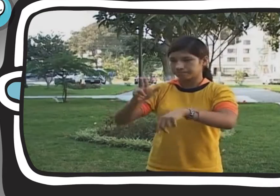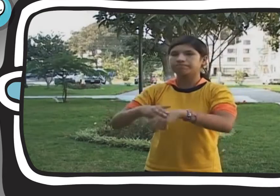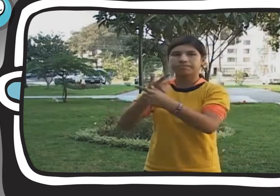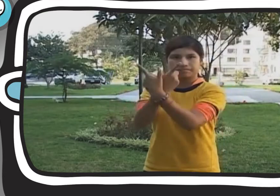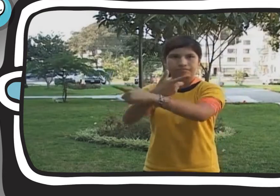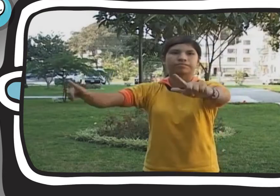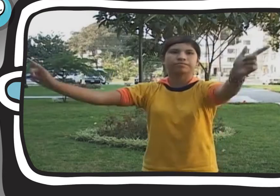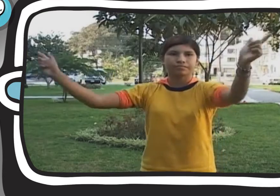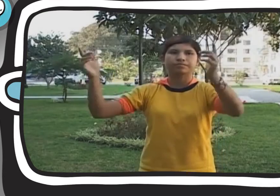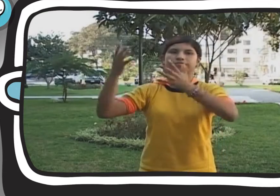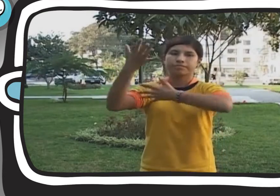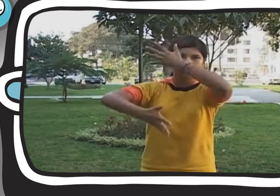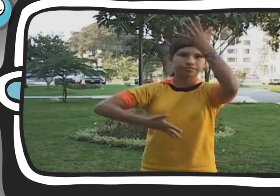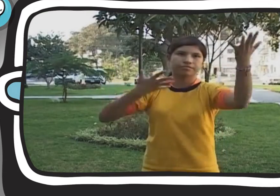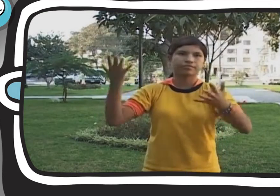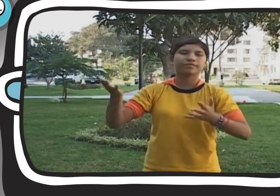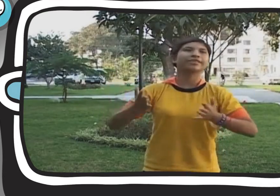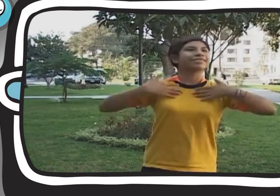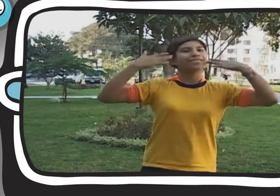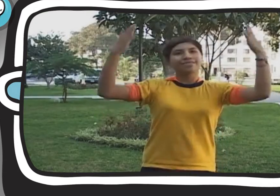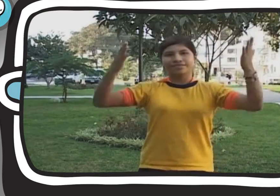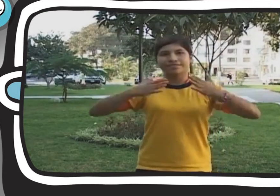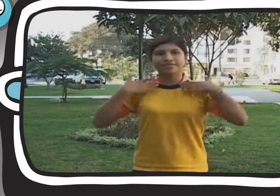I feel free, I feel happy showing my language